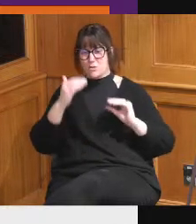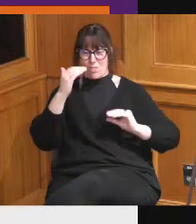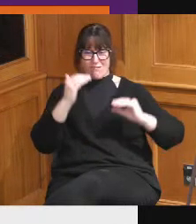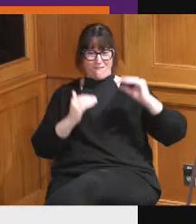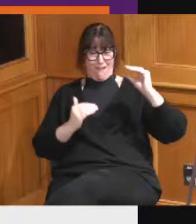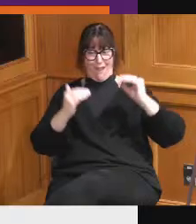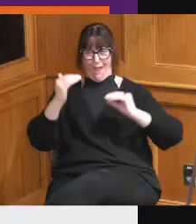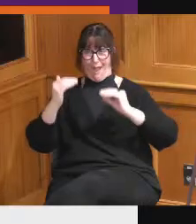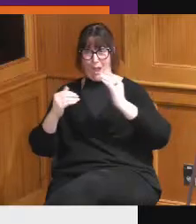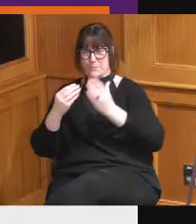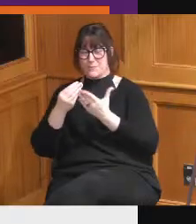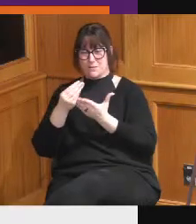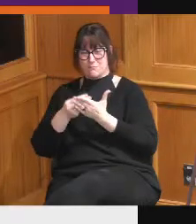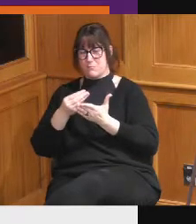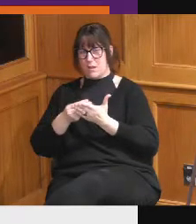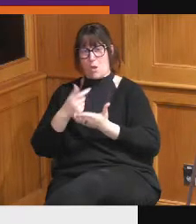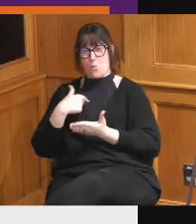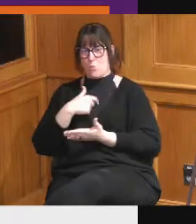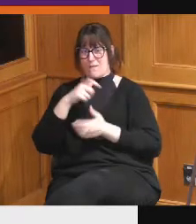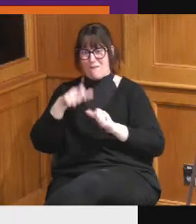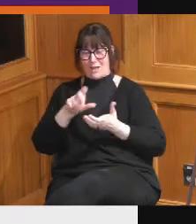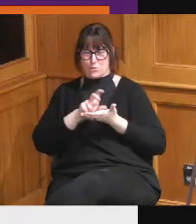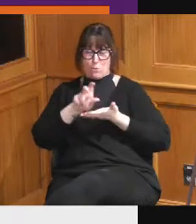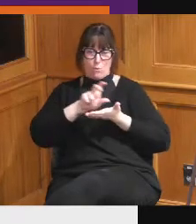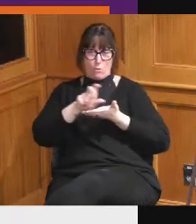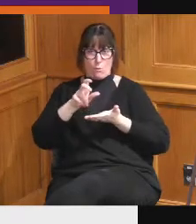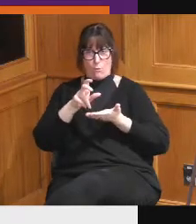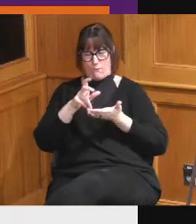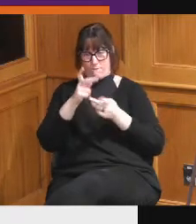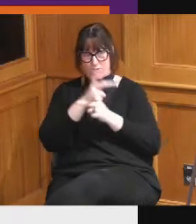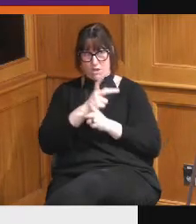have to be funded by these Public public funds or else they're not going to be filled at